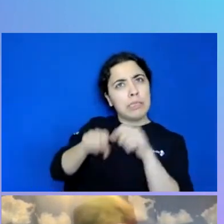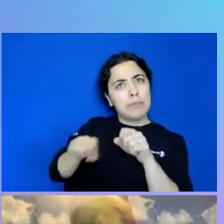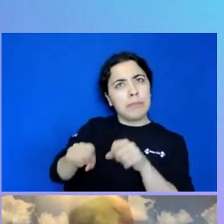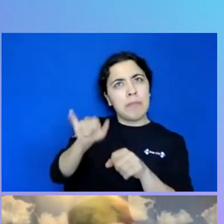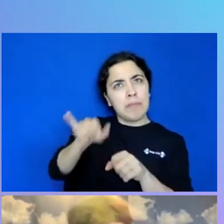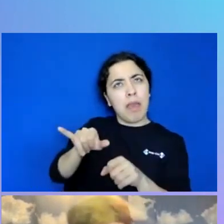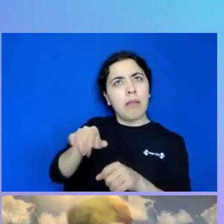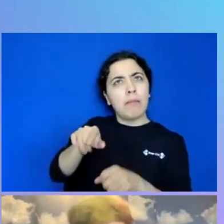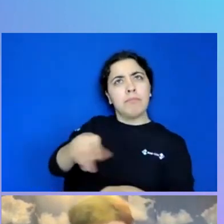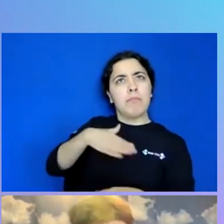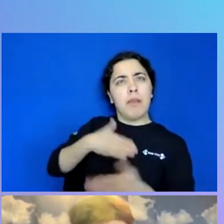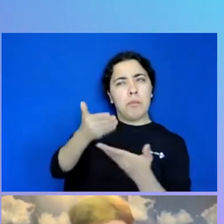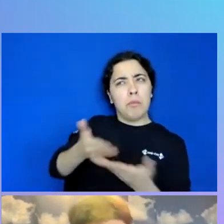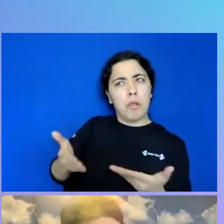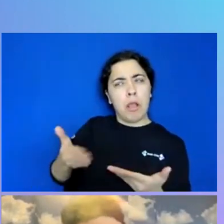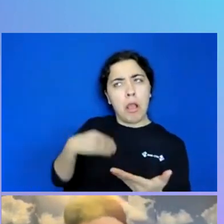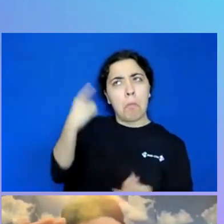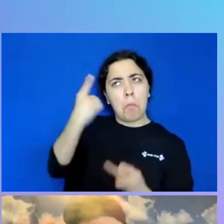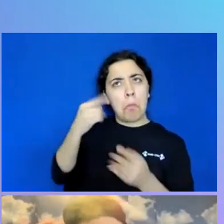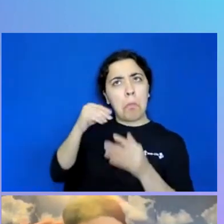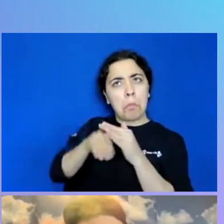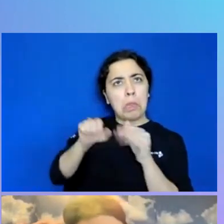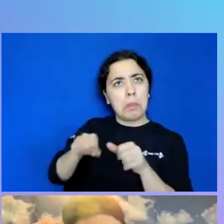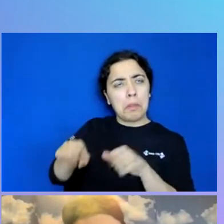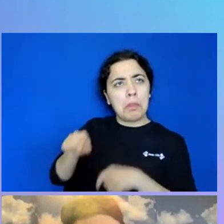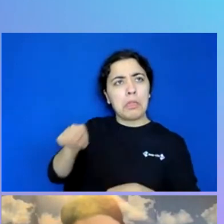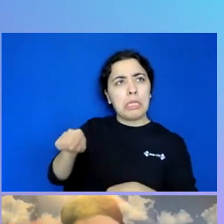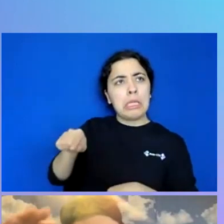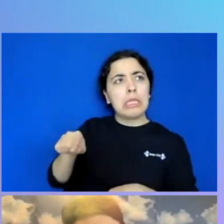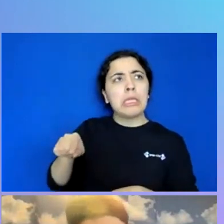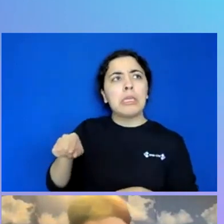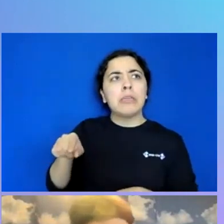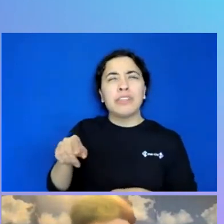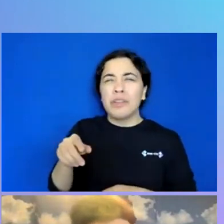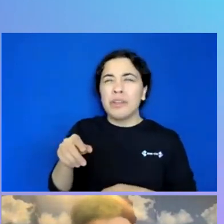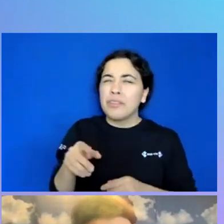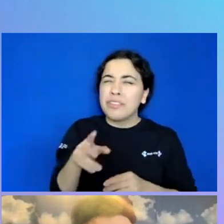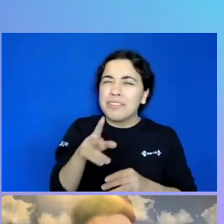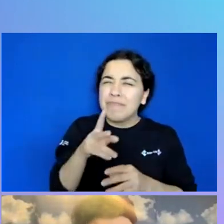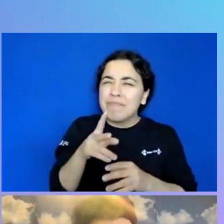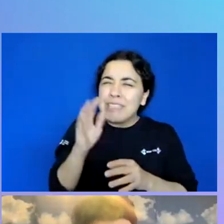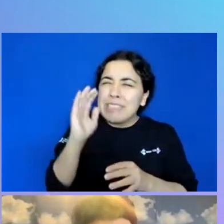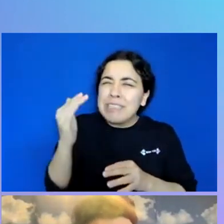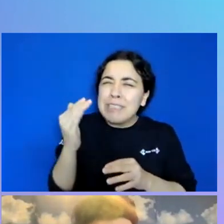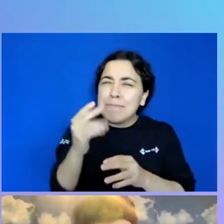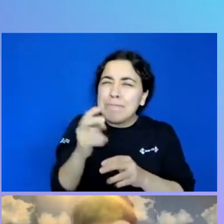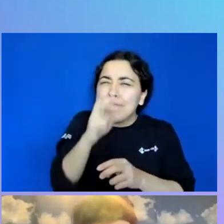like very, very rigid sets of,